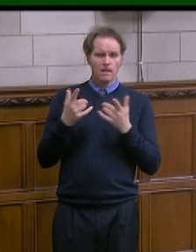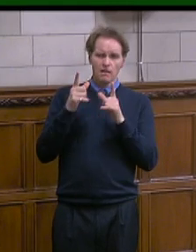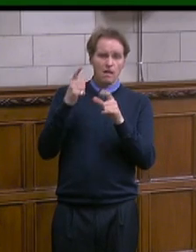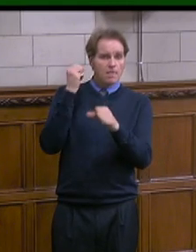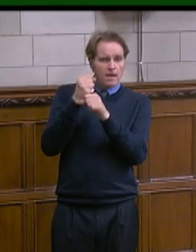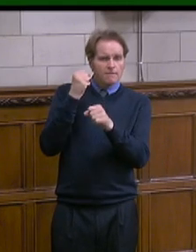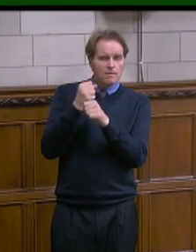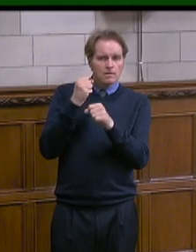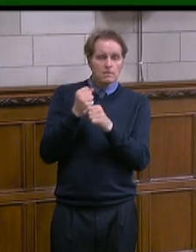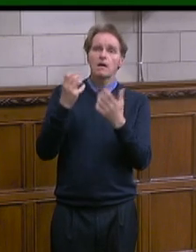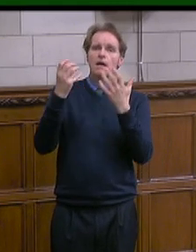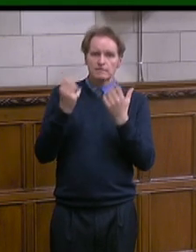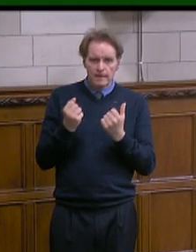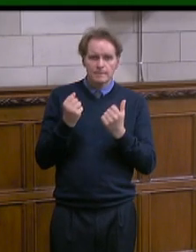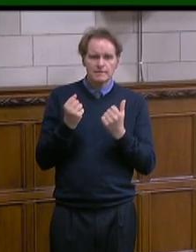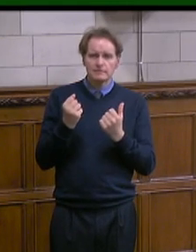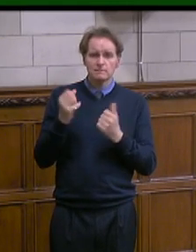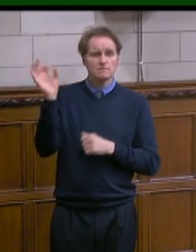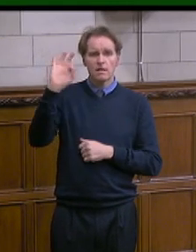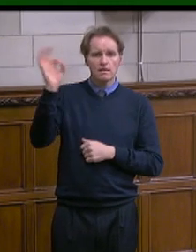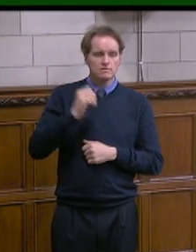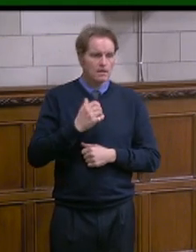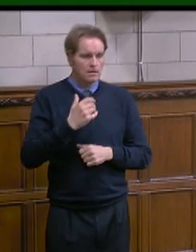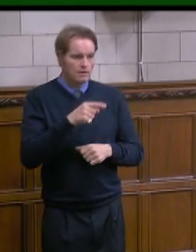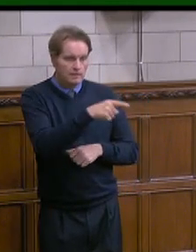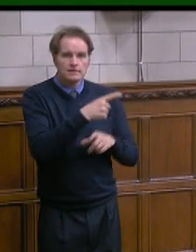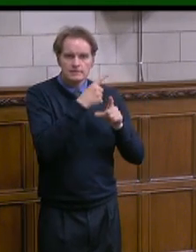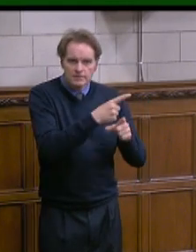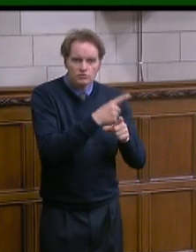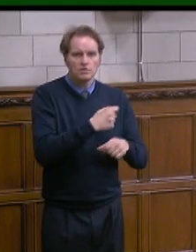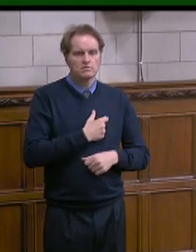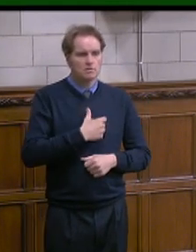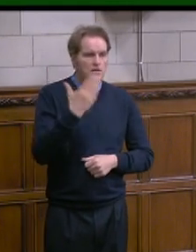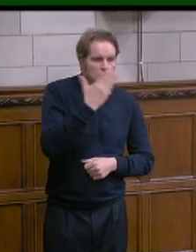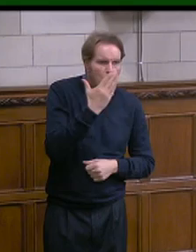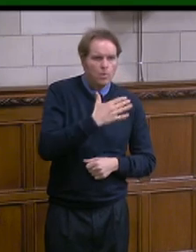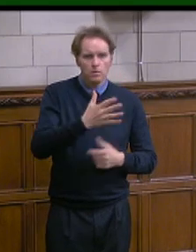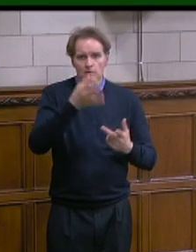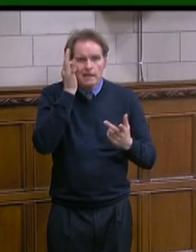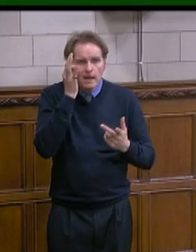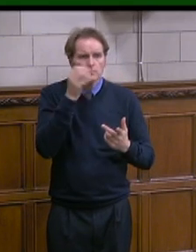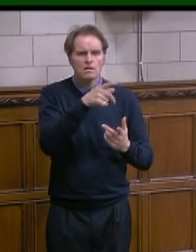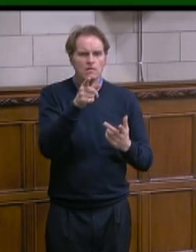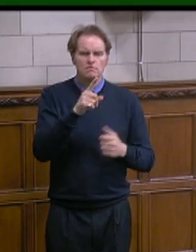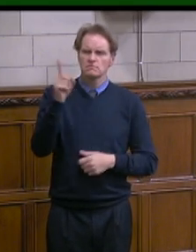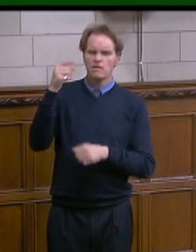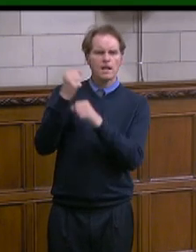We have heard that it is a matter for teachers and schools and can be a matter for local government. What about the Government?